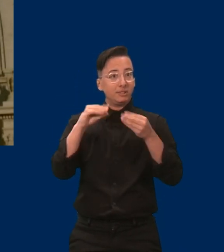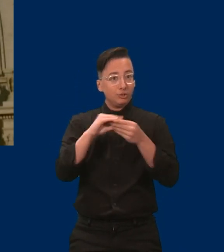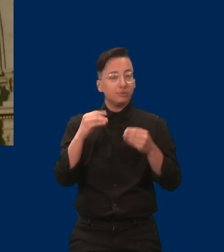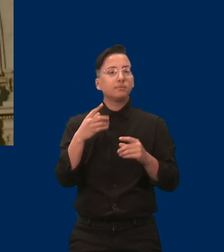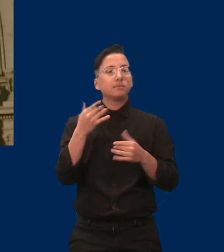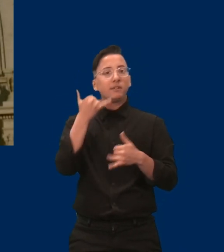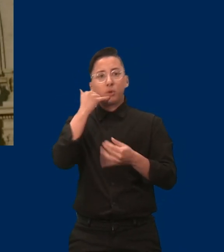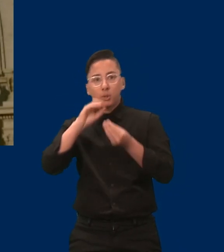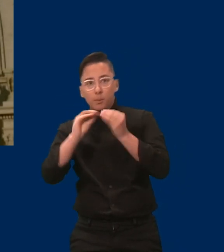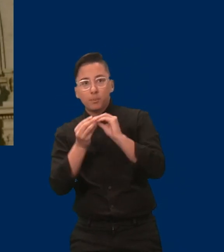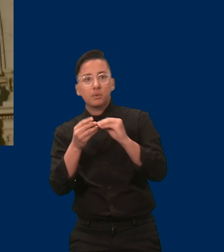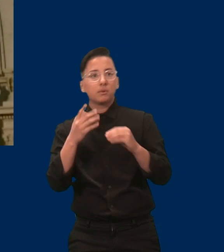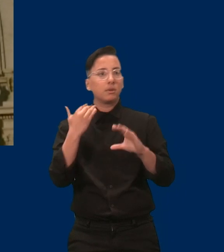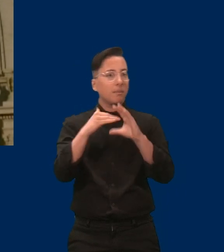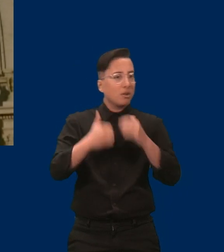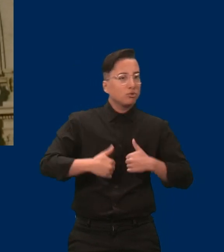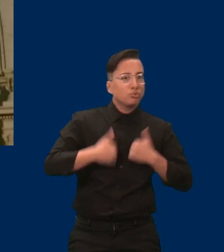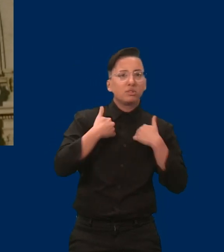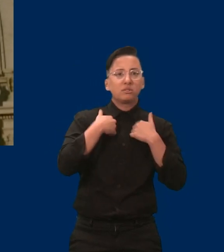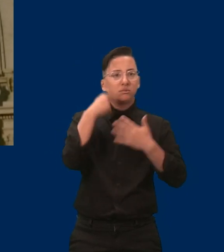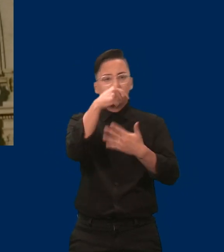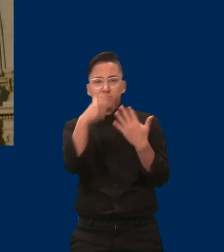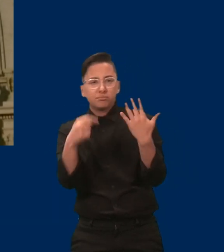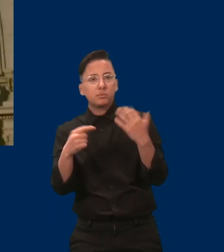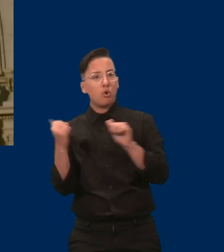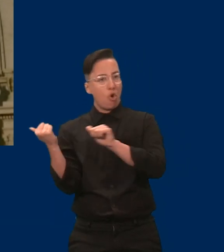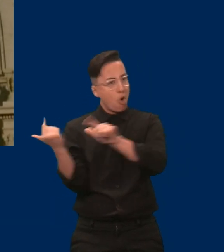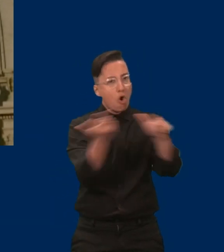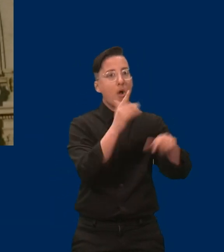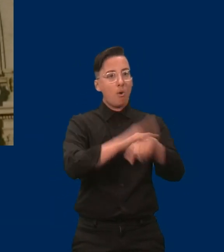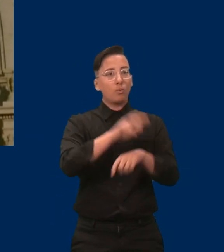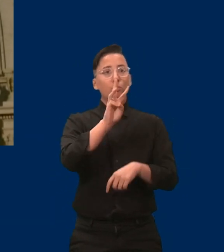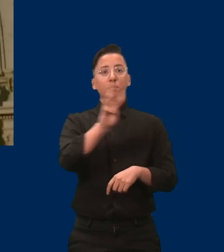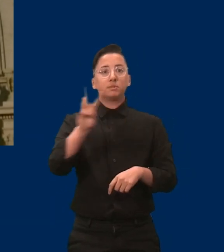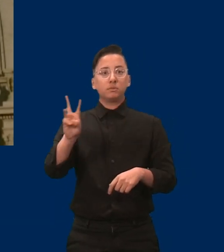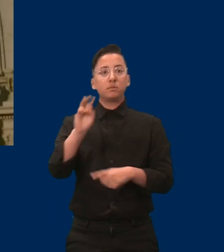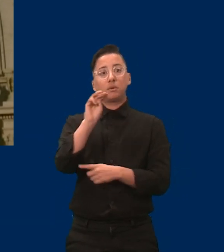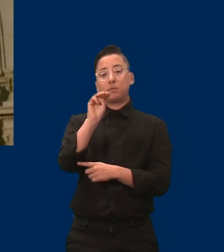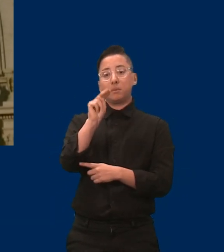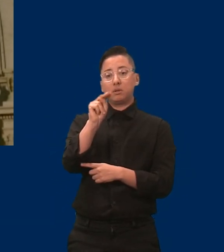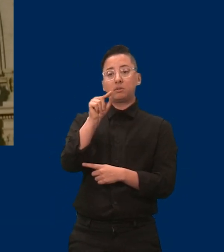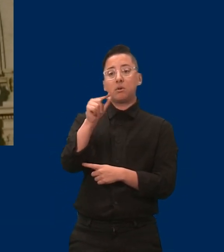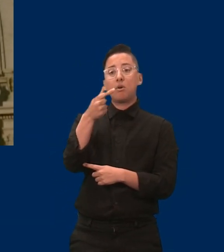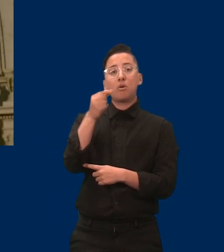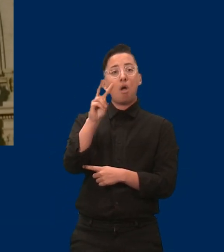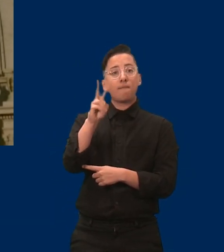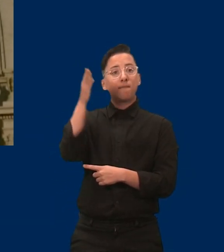on our website at mn.gov/mcd. We continue to work in a hybrid environment,